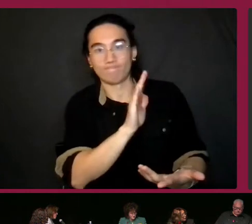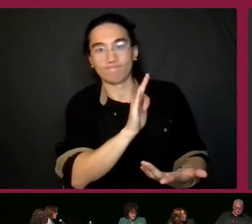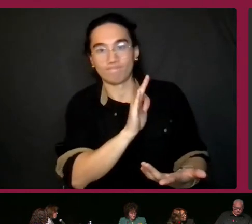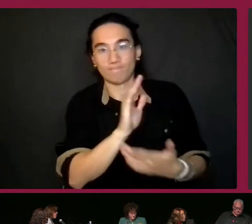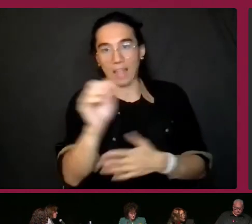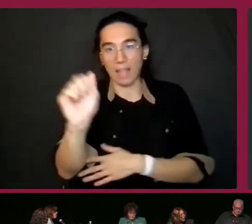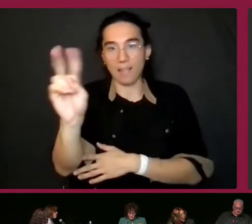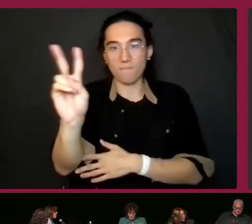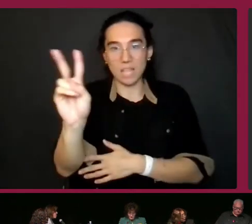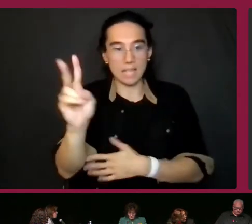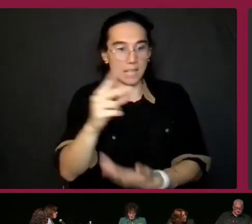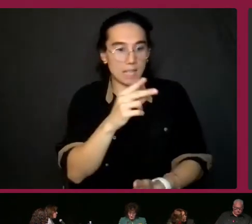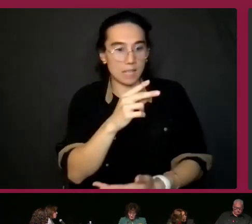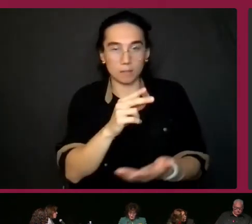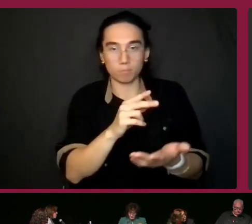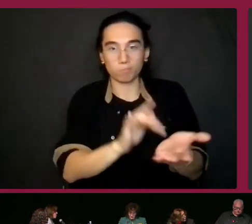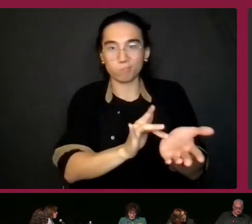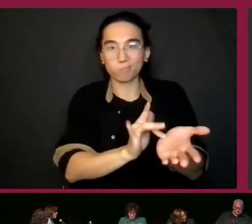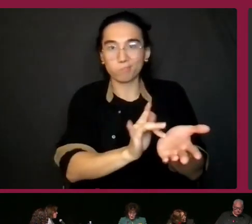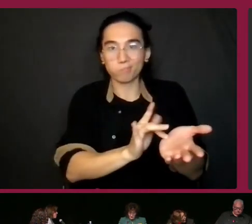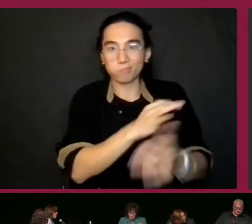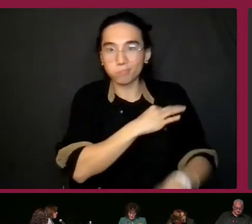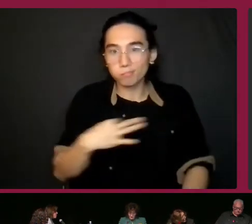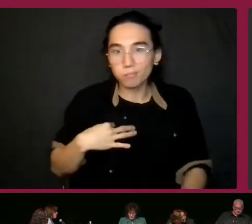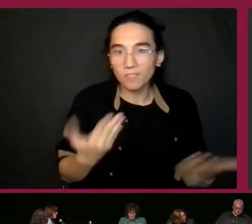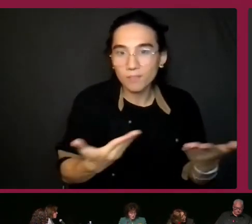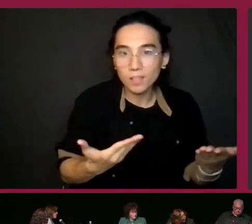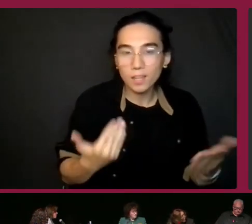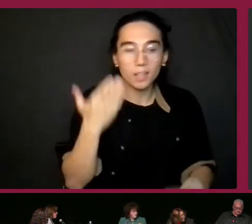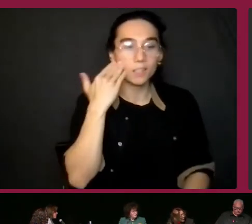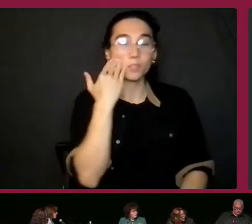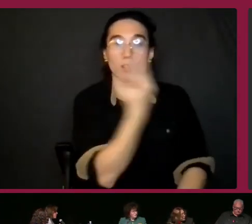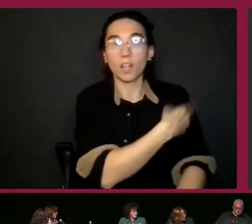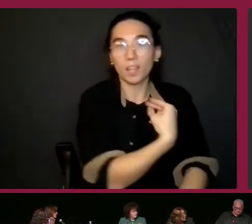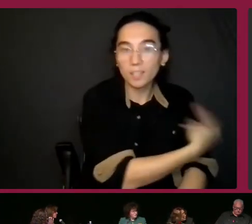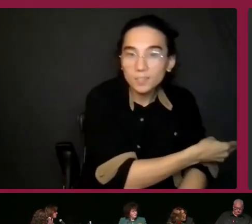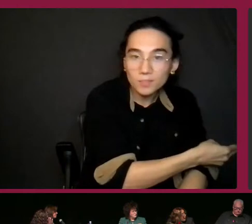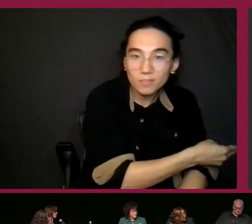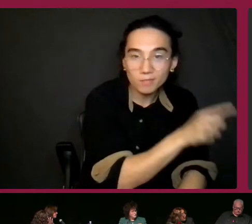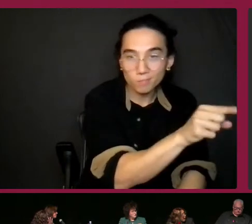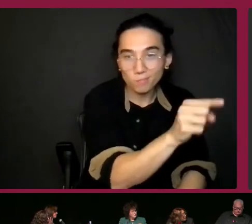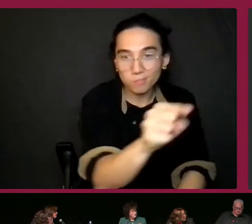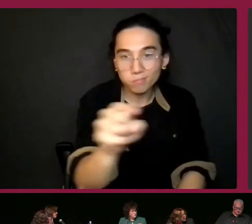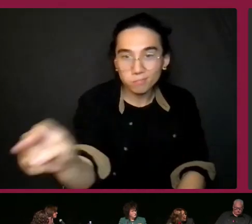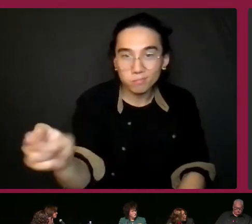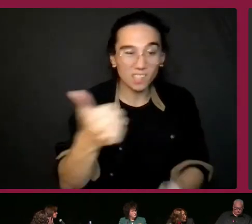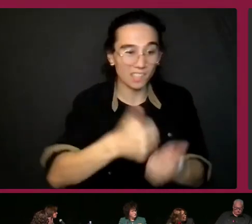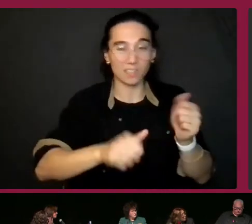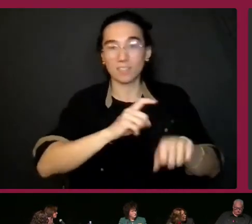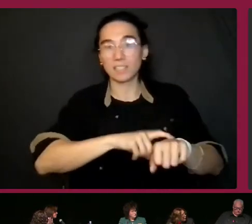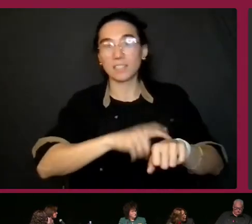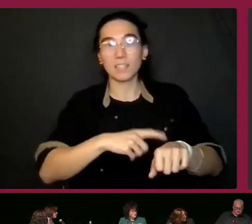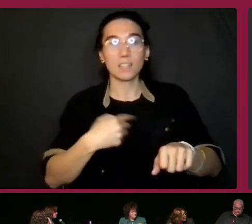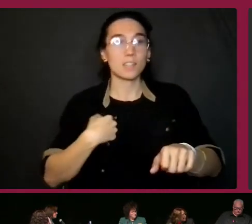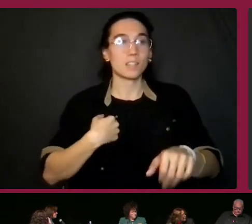I do know that our hospitals and clinics, um, every time I, I look at a job board, I'm seeing